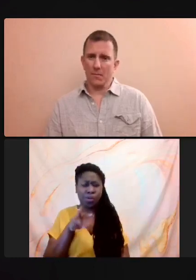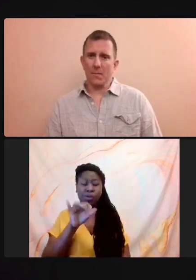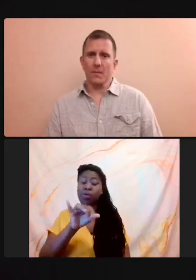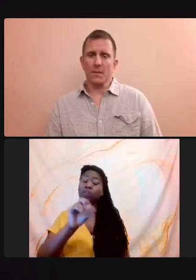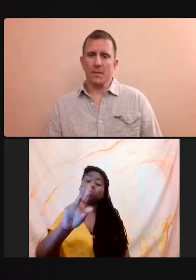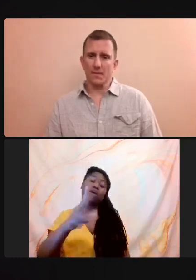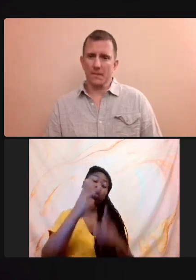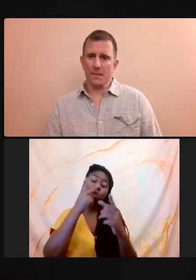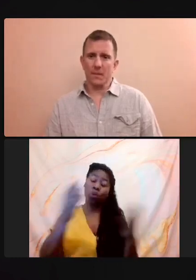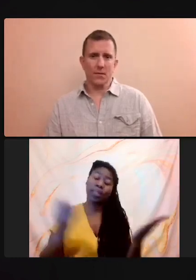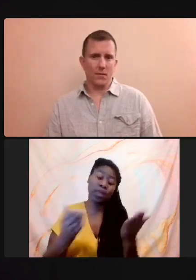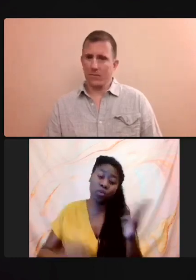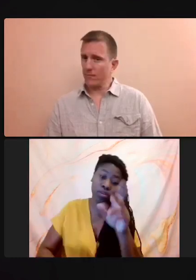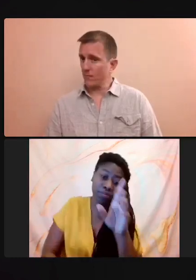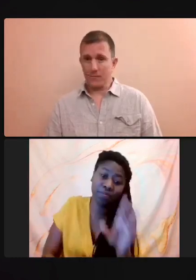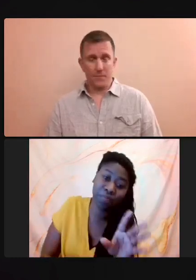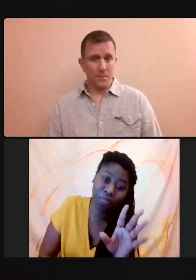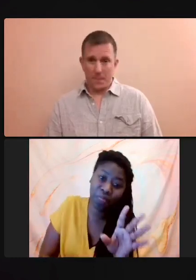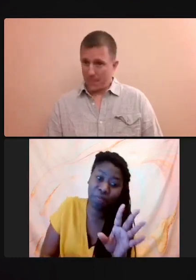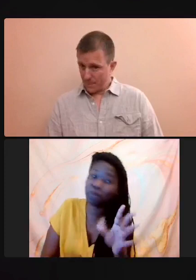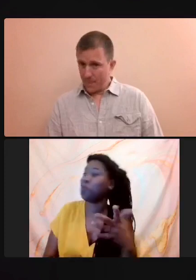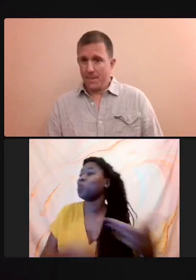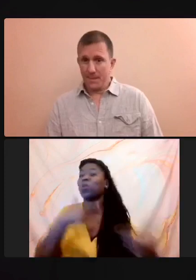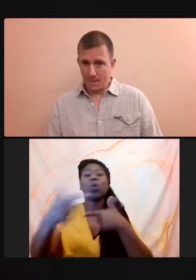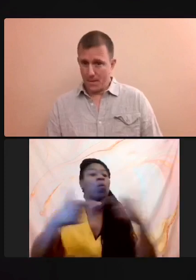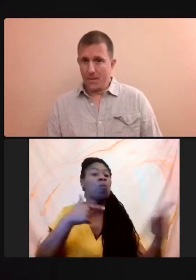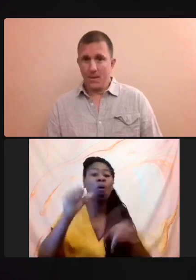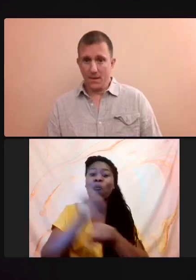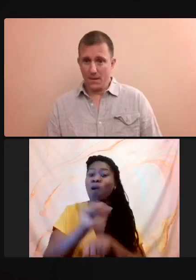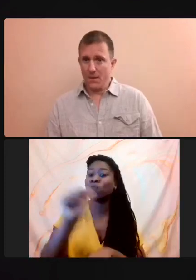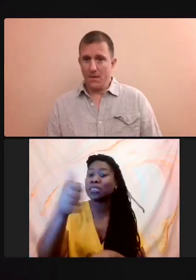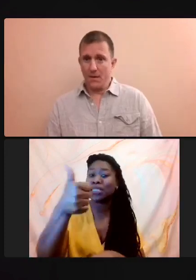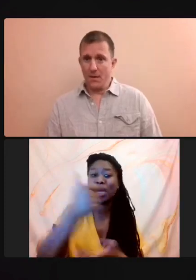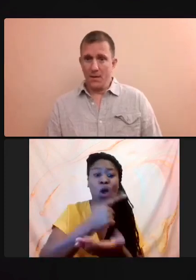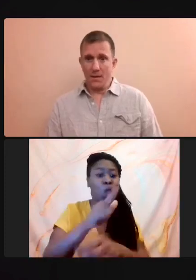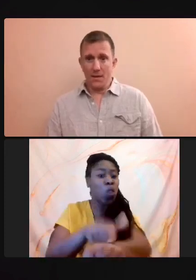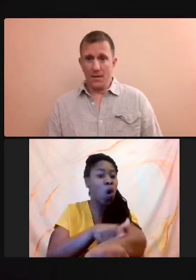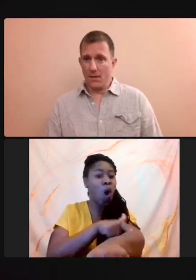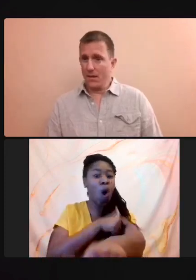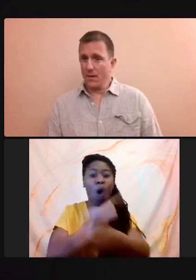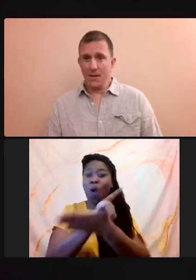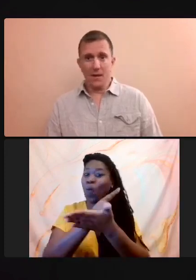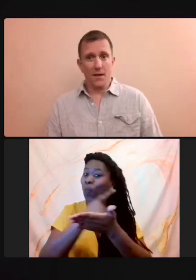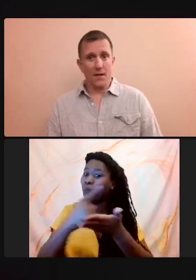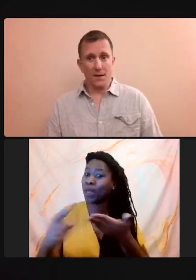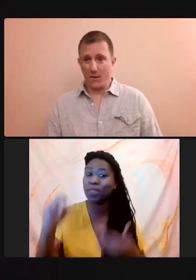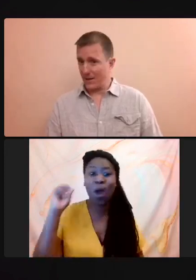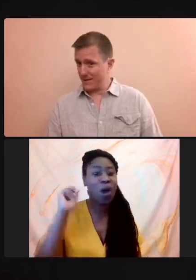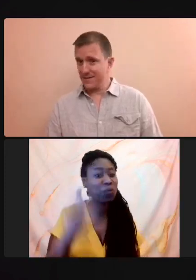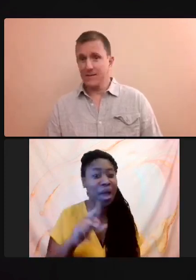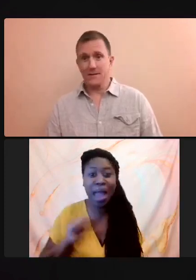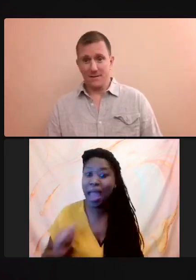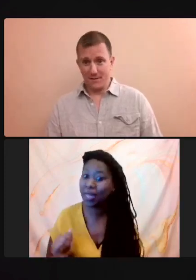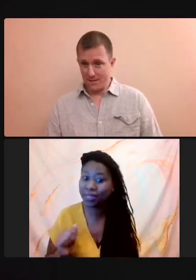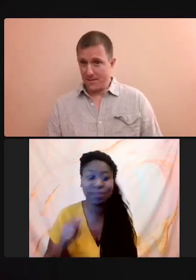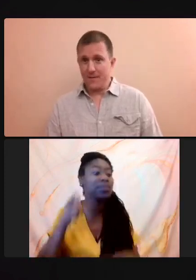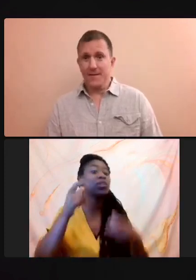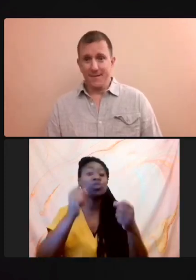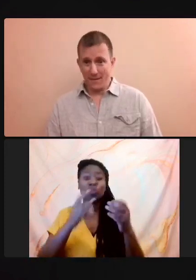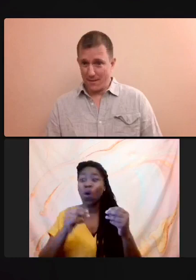And I said, you know what? We got to stop this. Right. We have this is ten weeks. This may be long. We won't hit the road running.